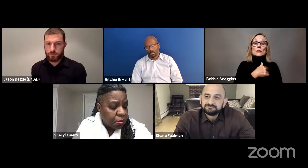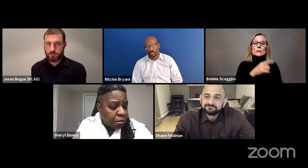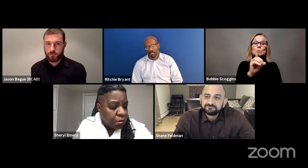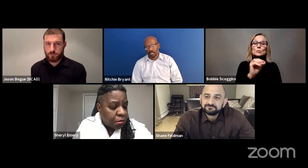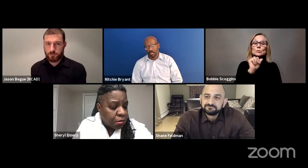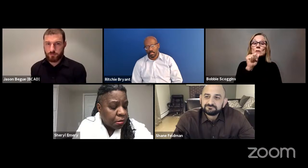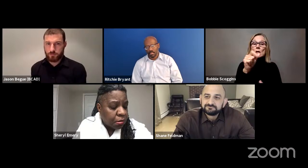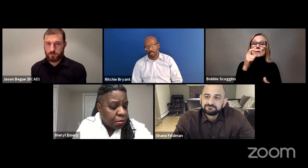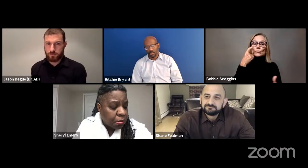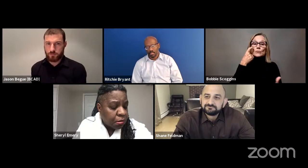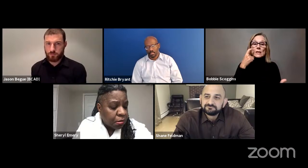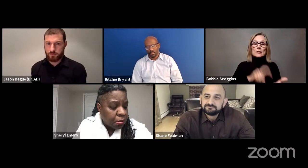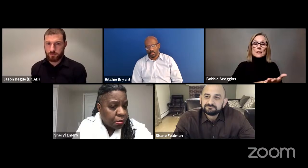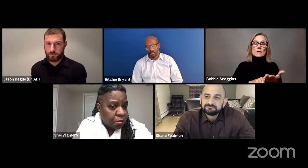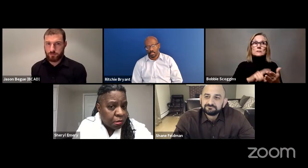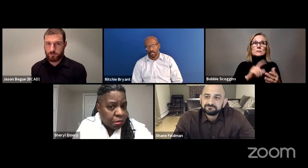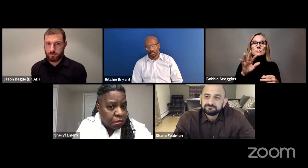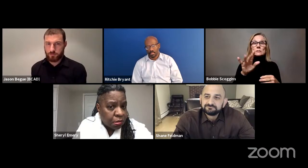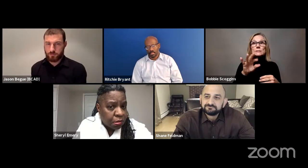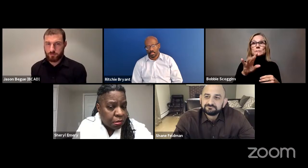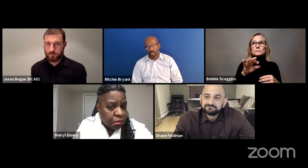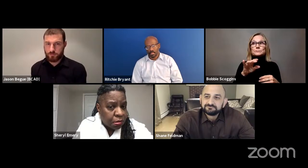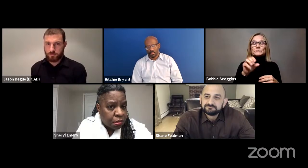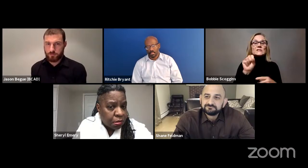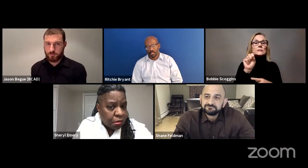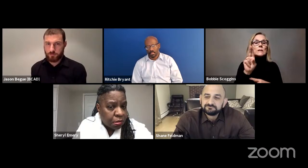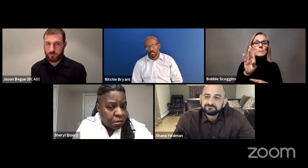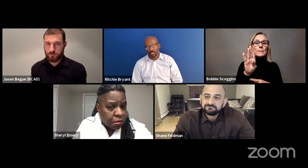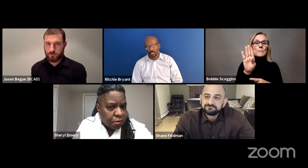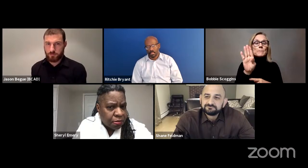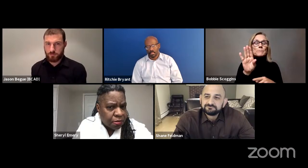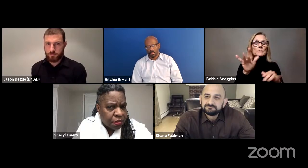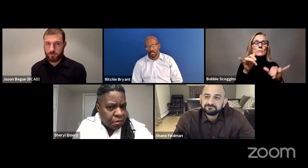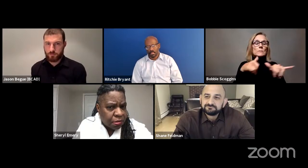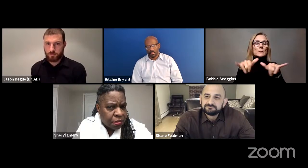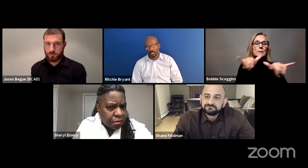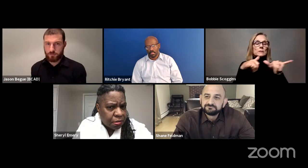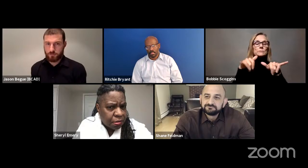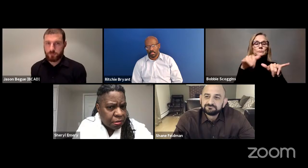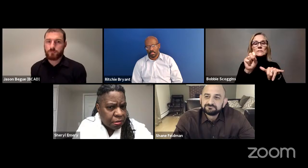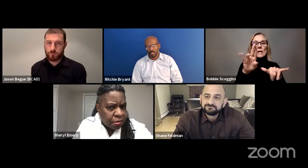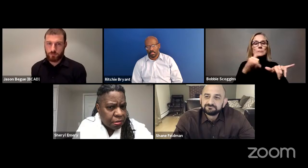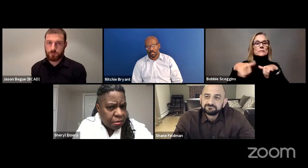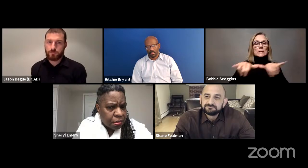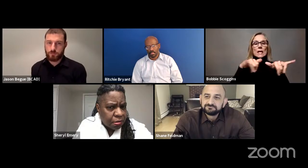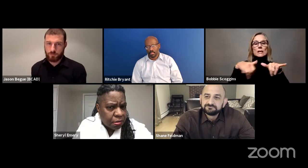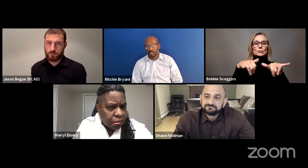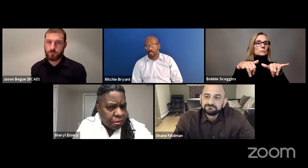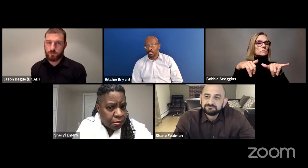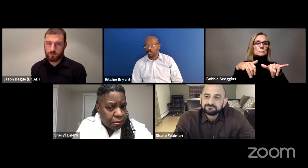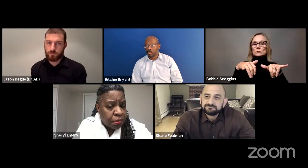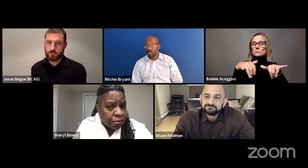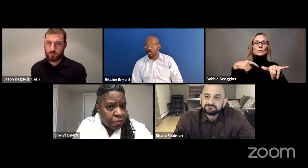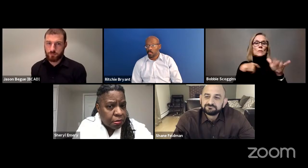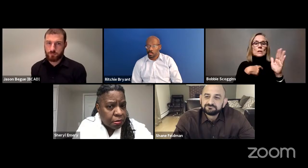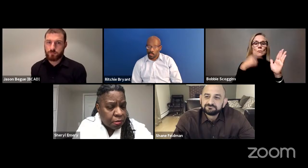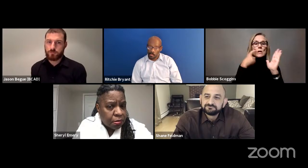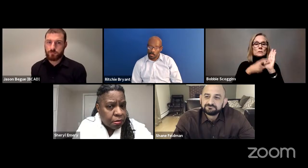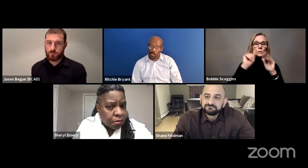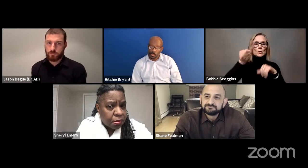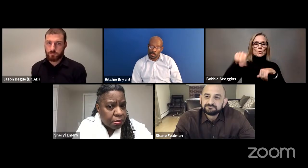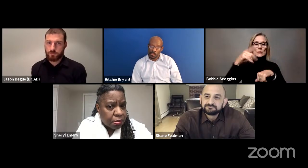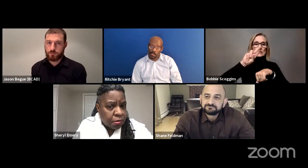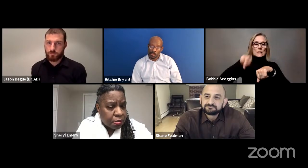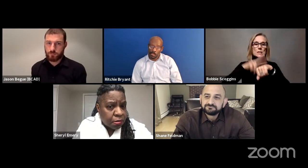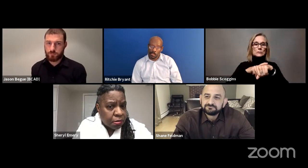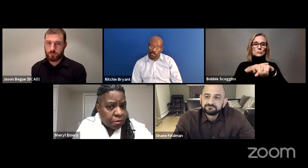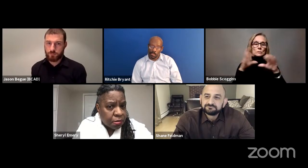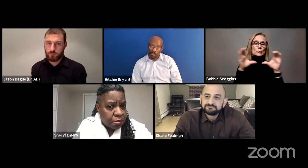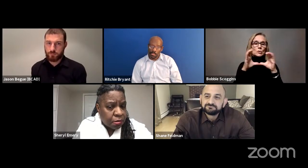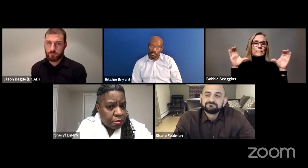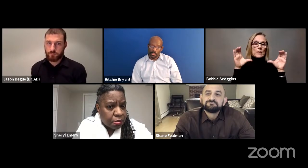of Kentucky is that we do not recognize, how do you say substandard. We recognize only